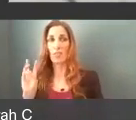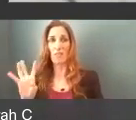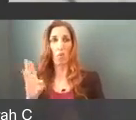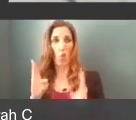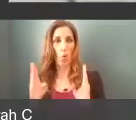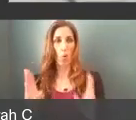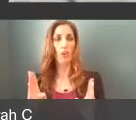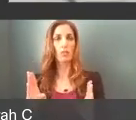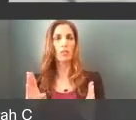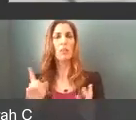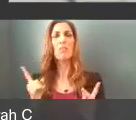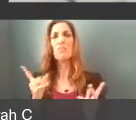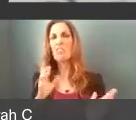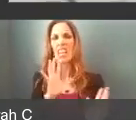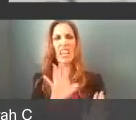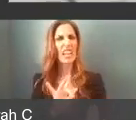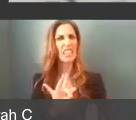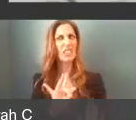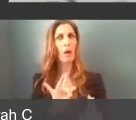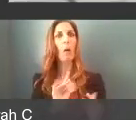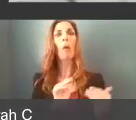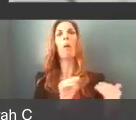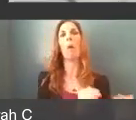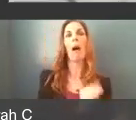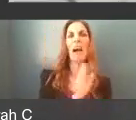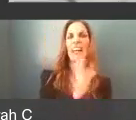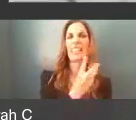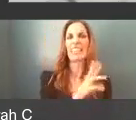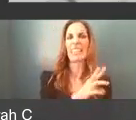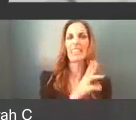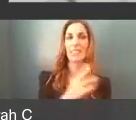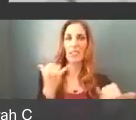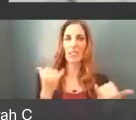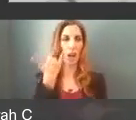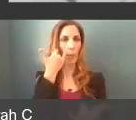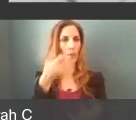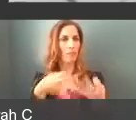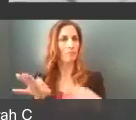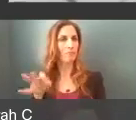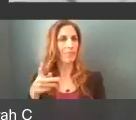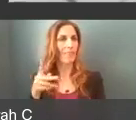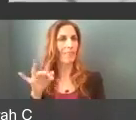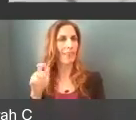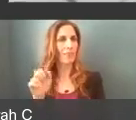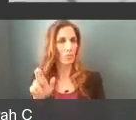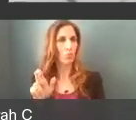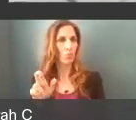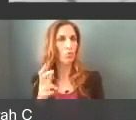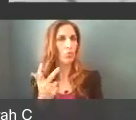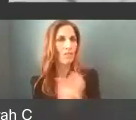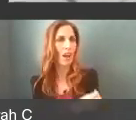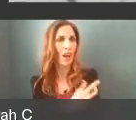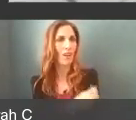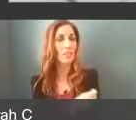to 16 to 64 now that we'll be receiving some Pfizer vaccine, who have one of a dozen specific